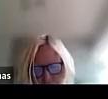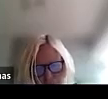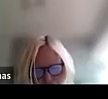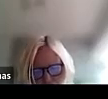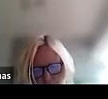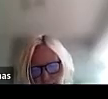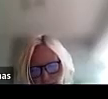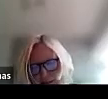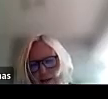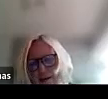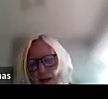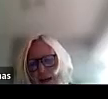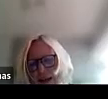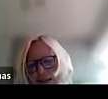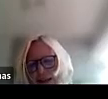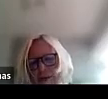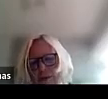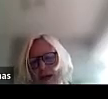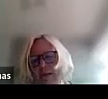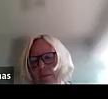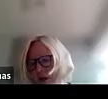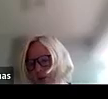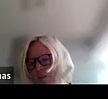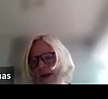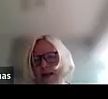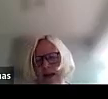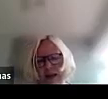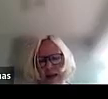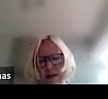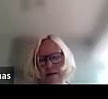and I wouldn't have done this if you hadn't made it so easy for me by coming here.